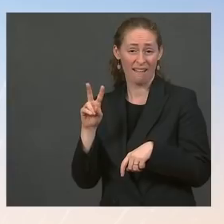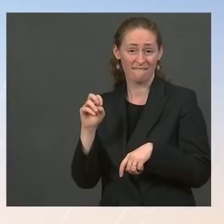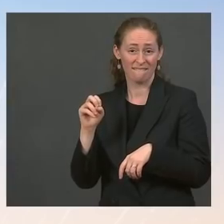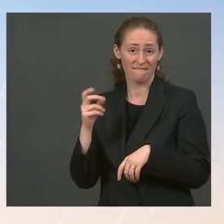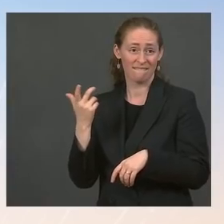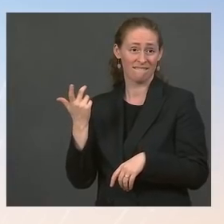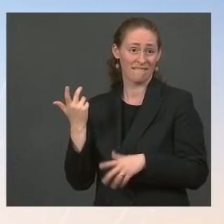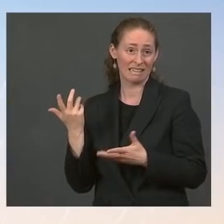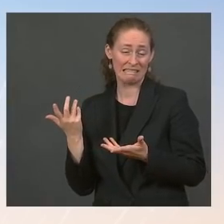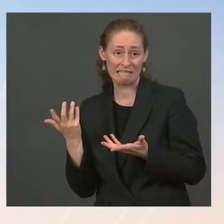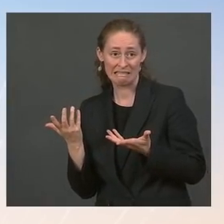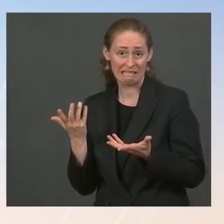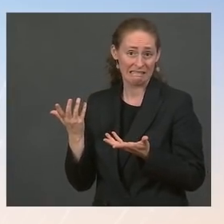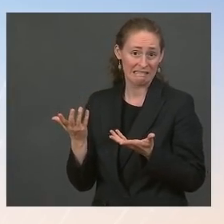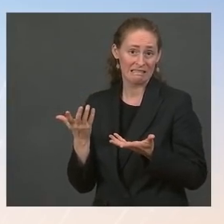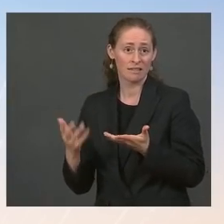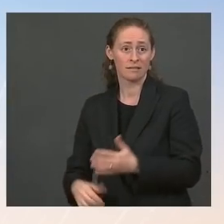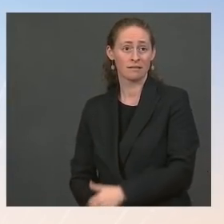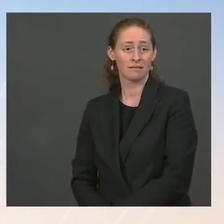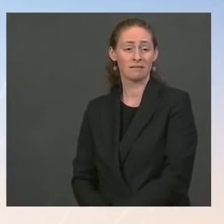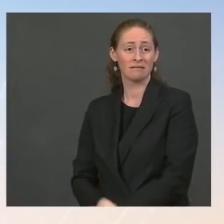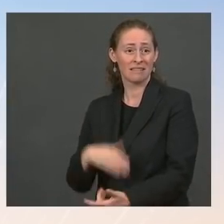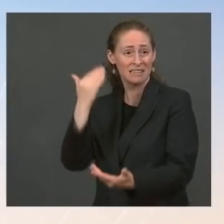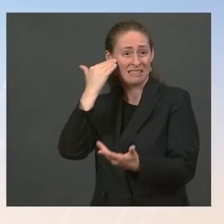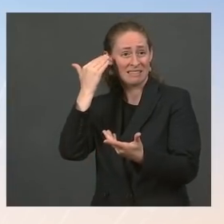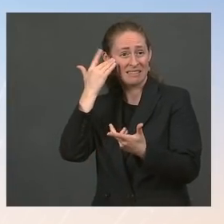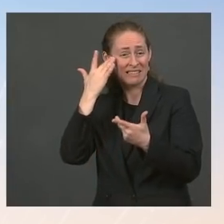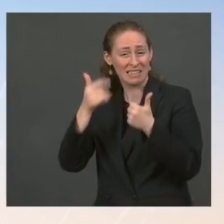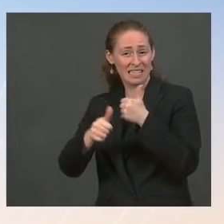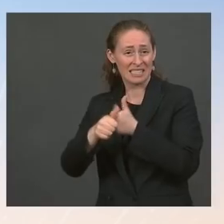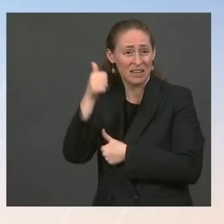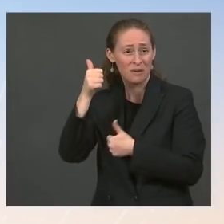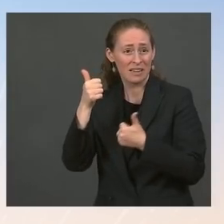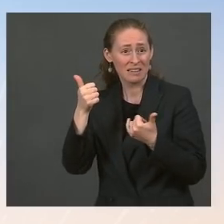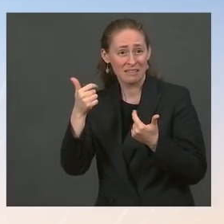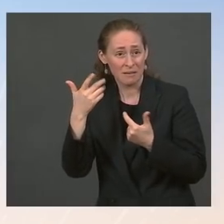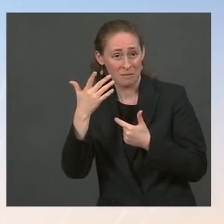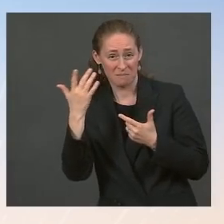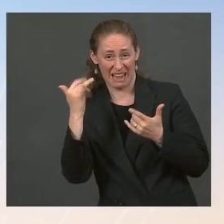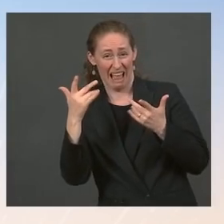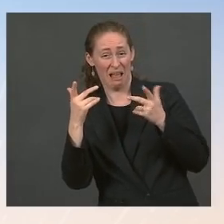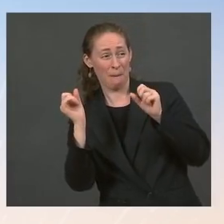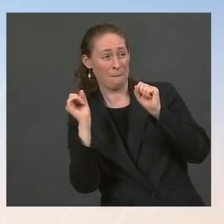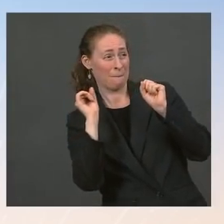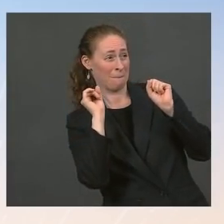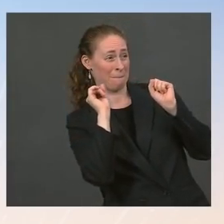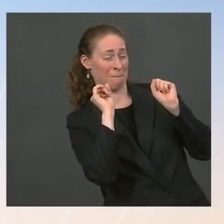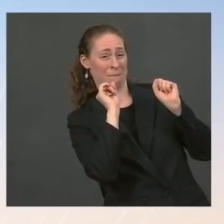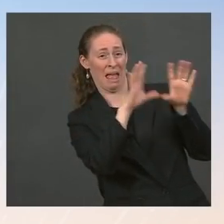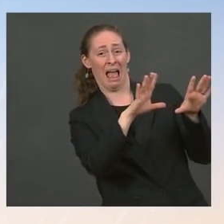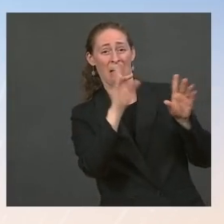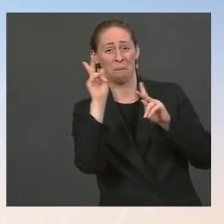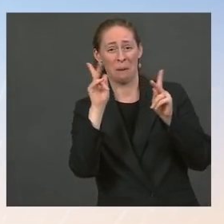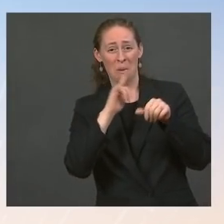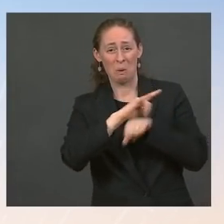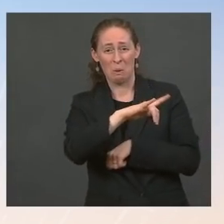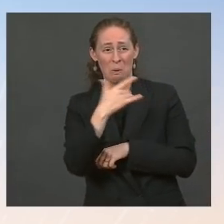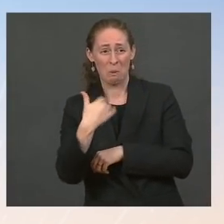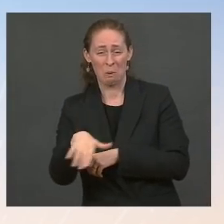how dangerous the situation is there? Ms. Psaki: Well, I think there's a couple of things to unpack here that are very important for people to understand.